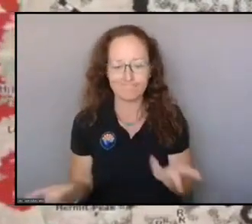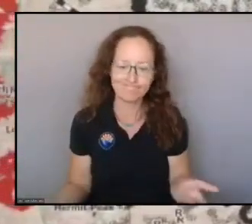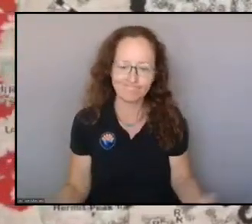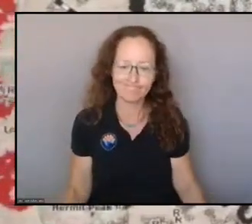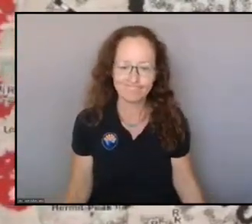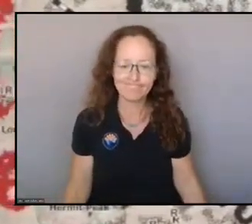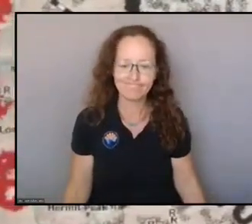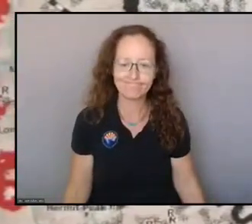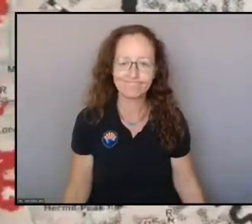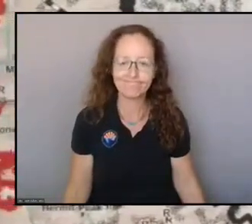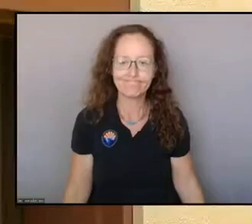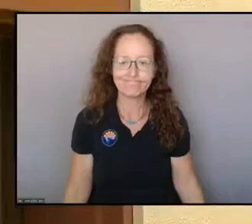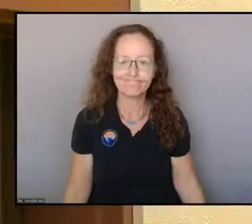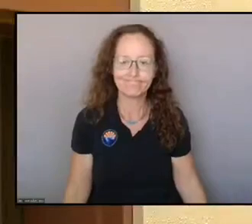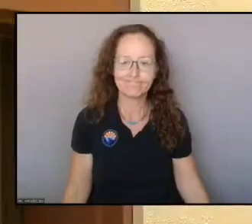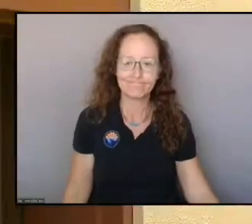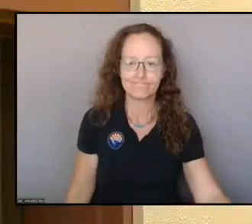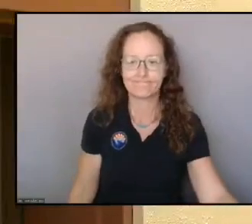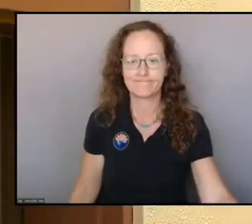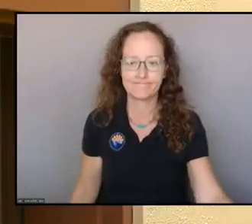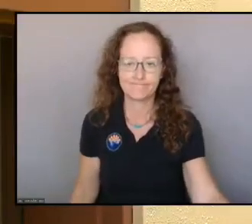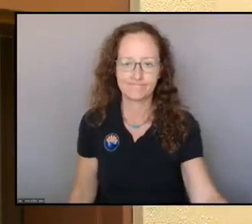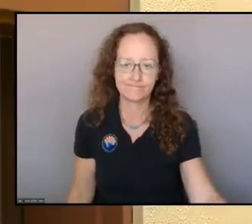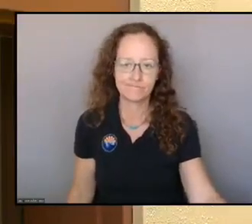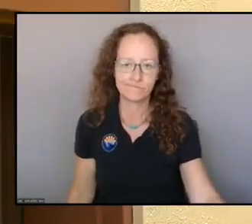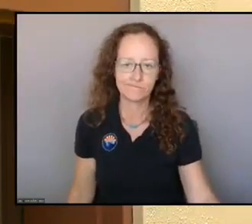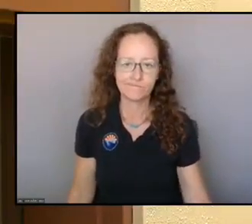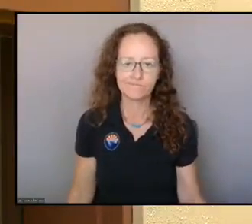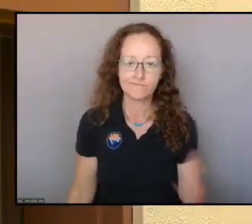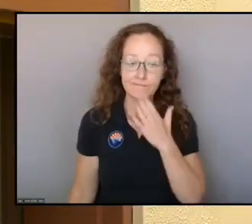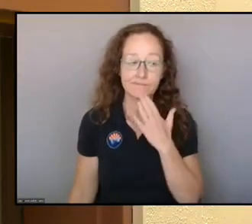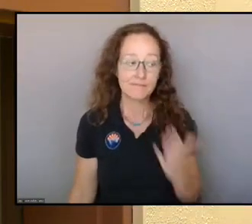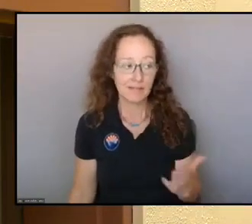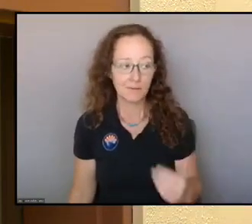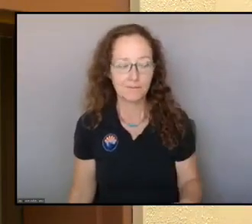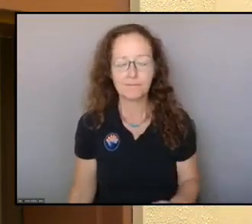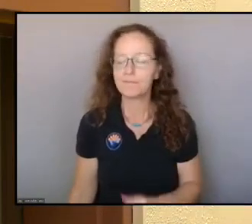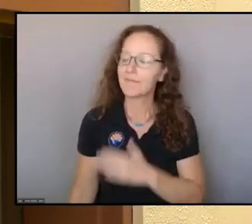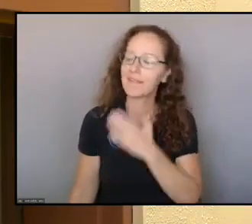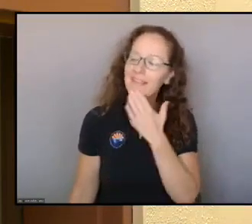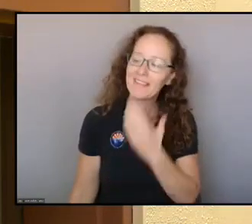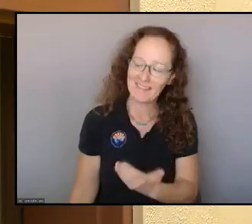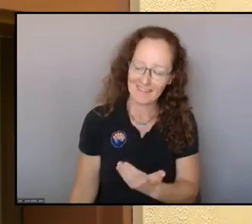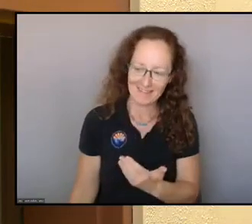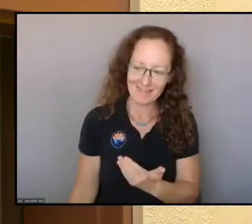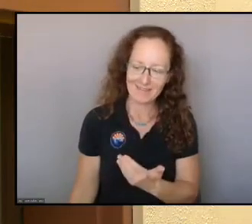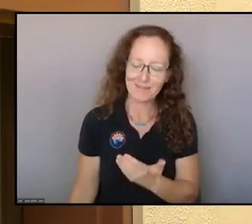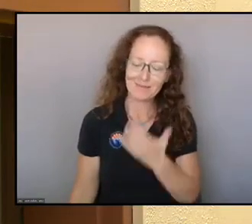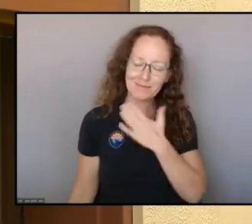BACK INTO WHERE THEY WANT TO BE. THANK YOU SO MUCH.